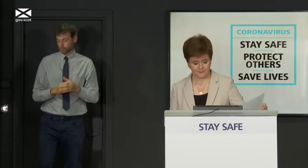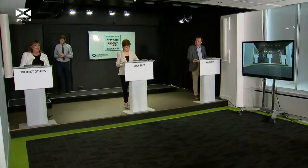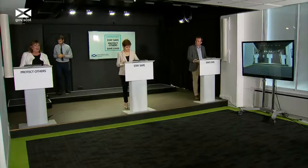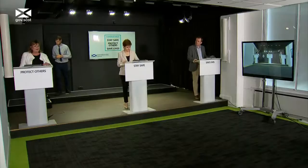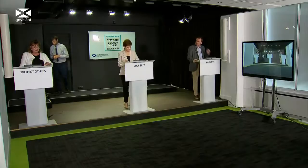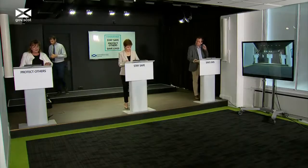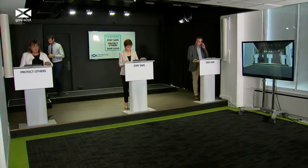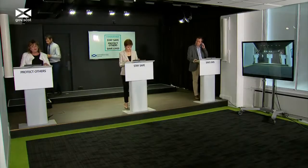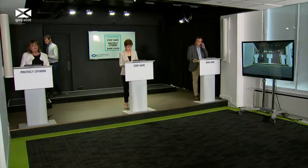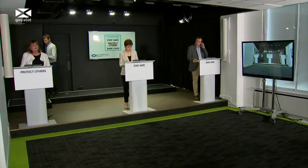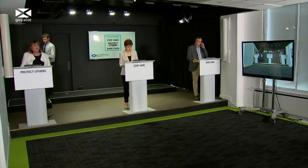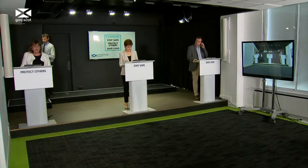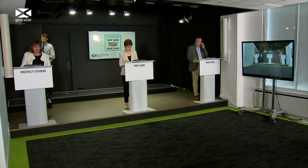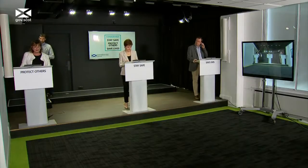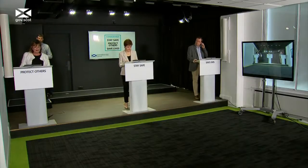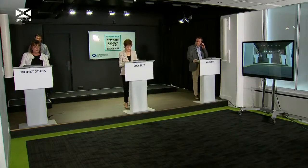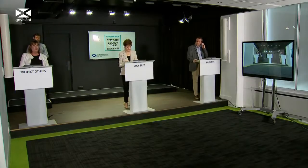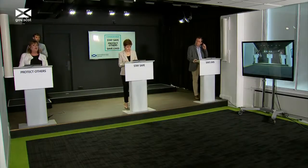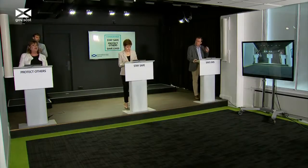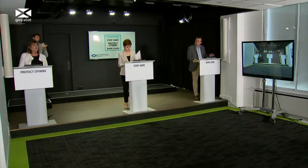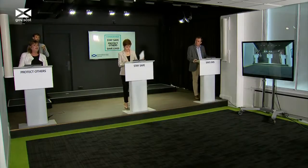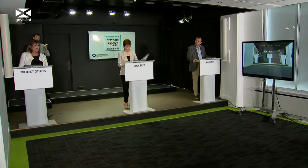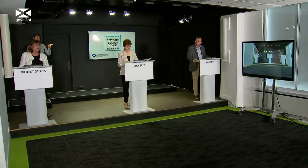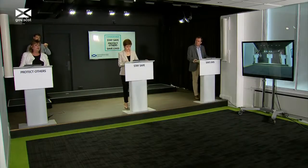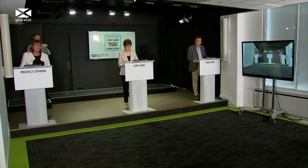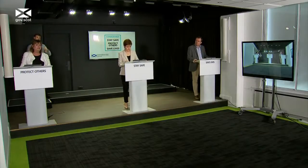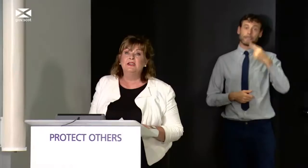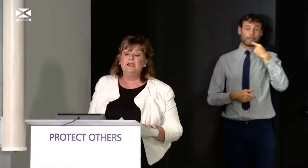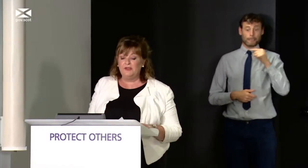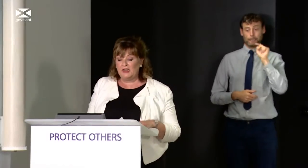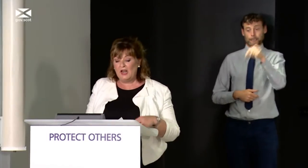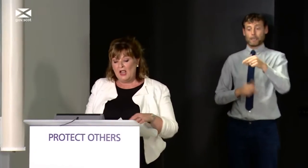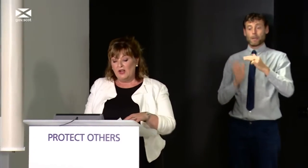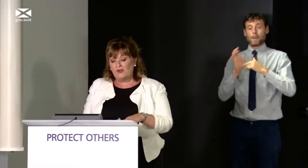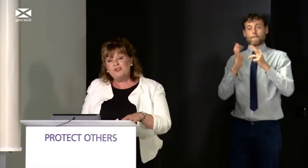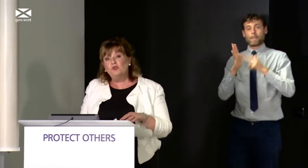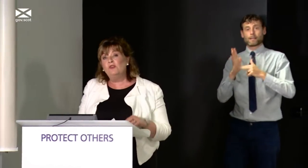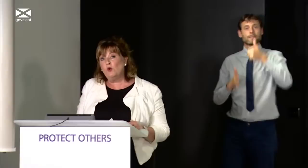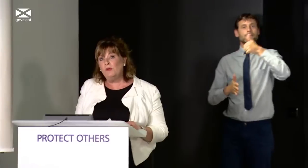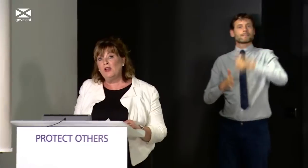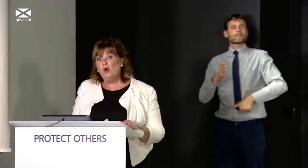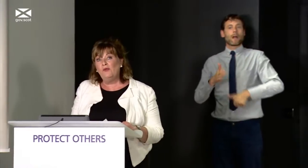As the First Minister has said we are now starting to see the gradual reopening of